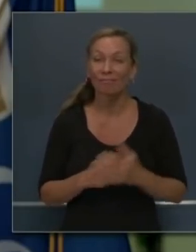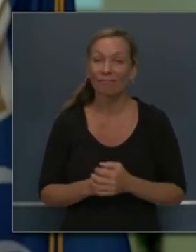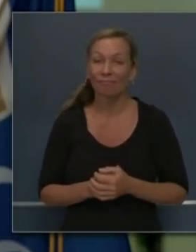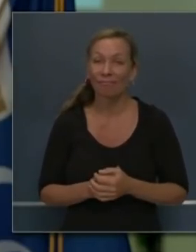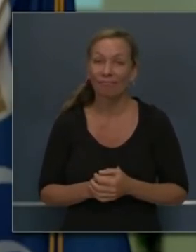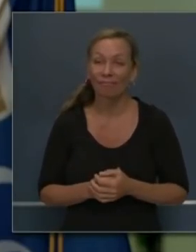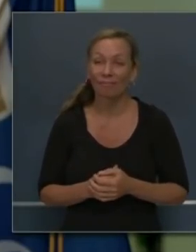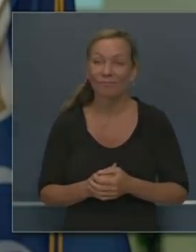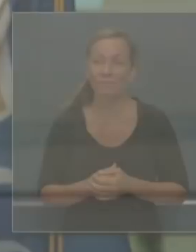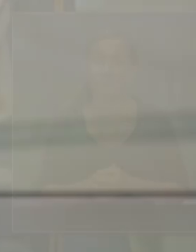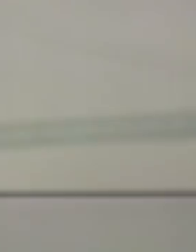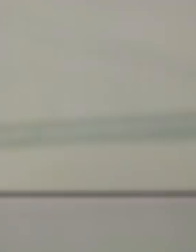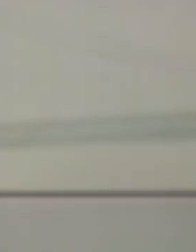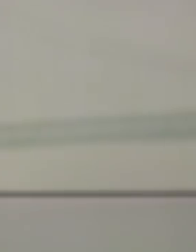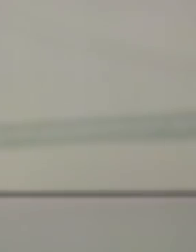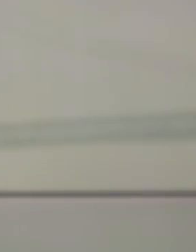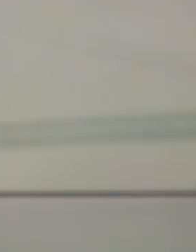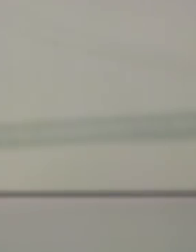PLEASANTON ON SATURDAY DOING AN